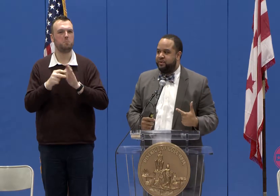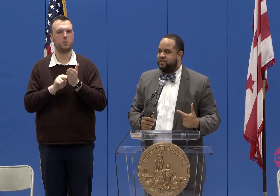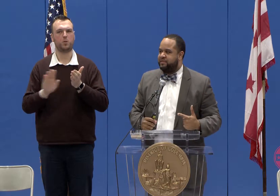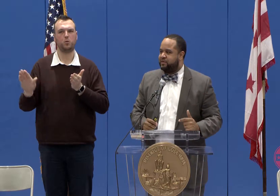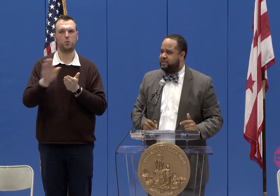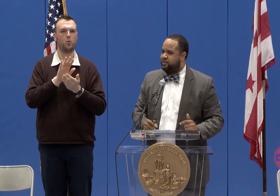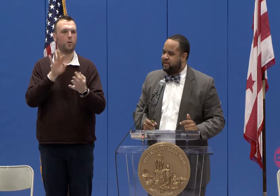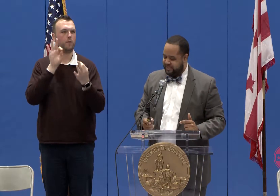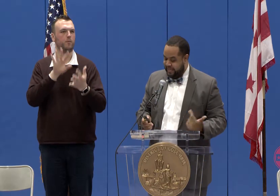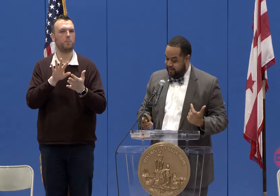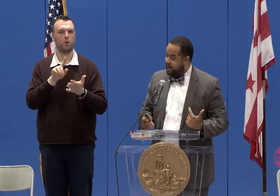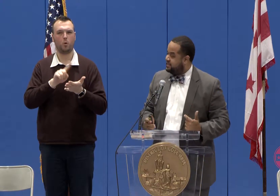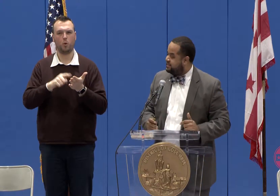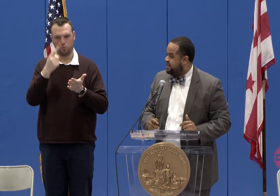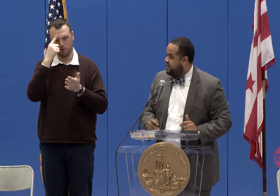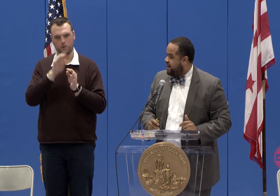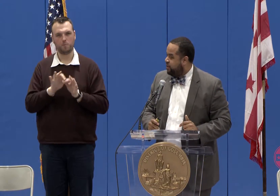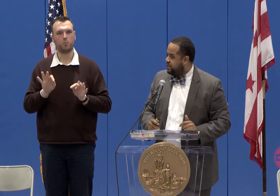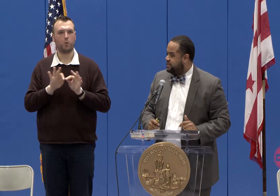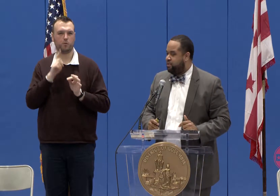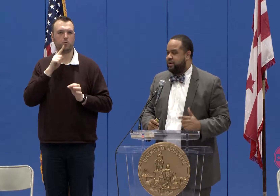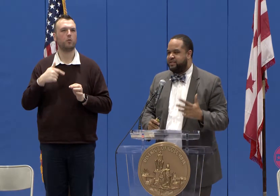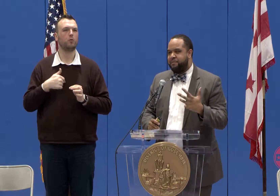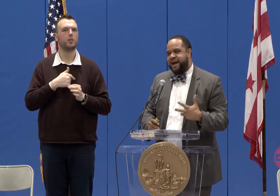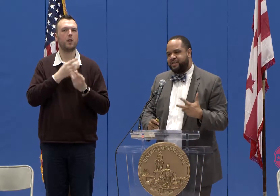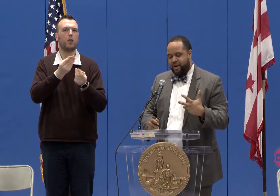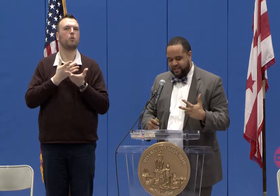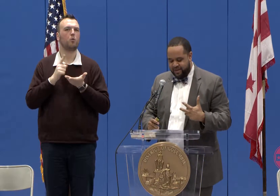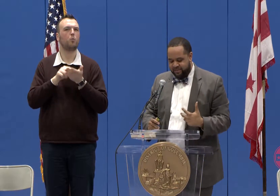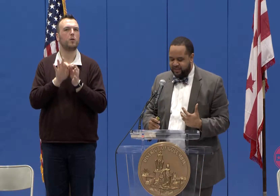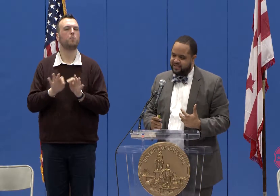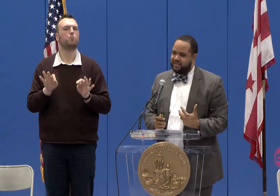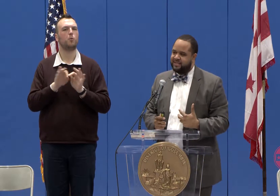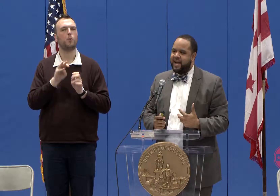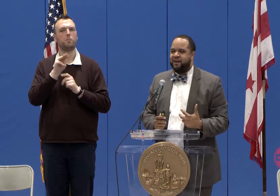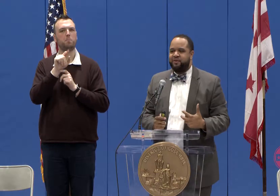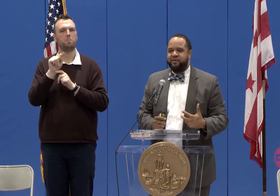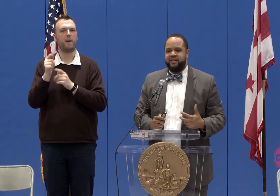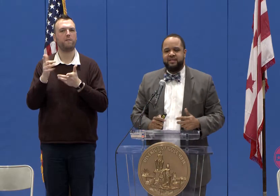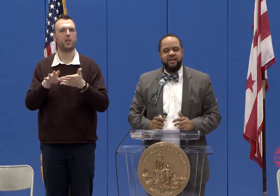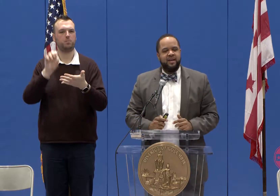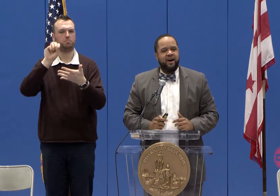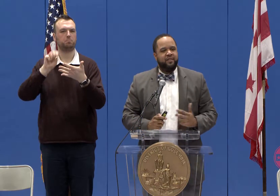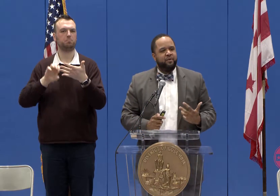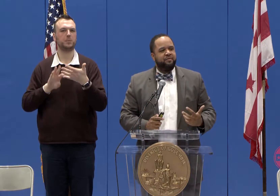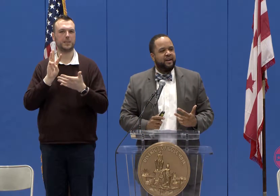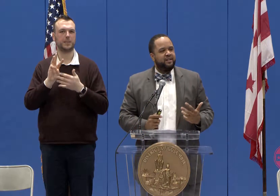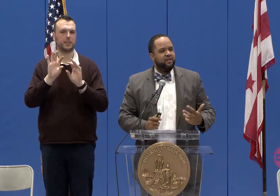WE SHOULD FOCUS ON AND IN TELLING US WHAT IS IMPORTANT SO MATT TALKED ABOUT THESE SIX CATEGORIES THAT REFLECT THE